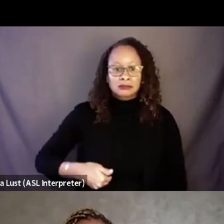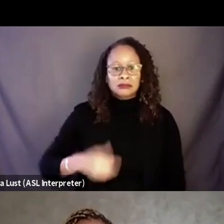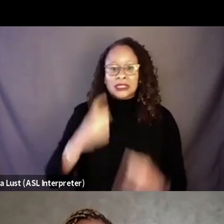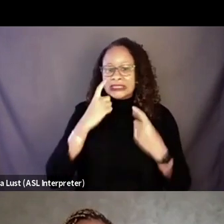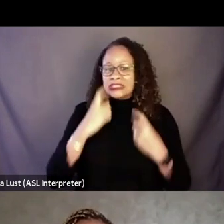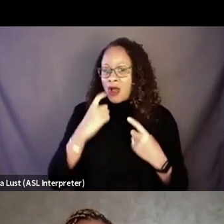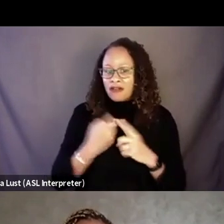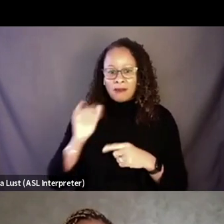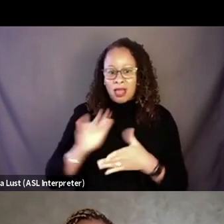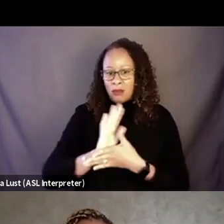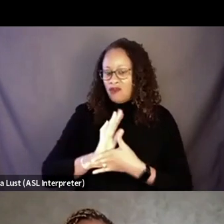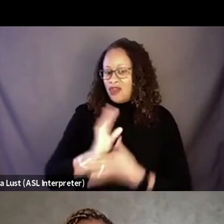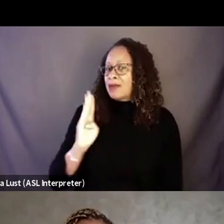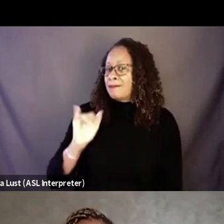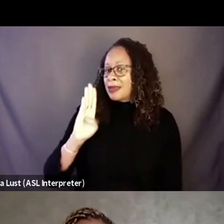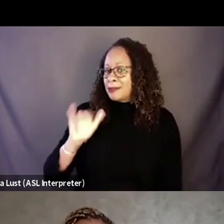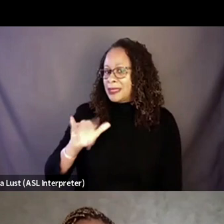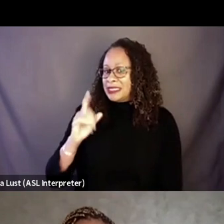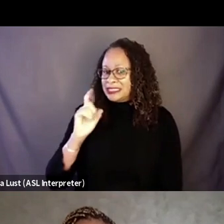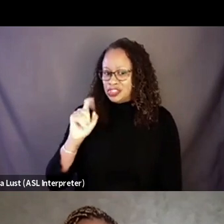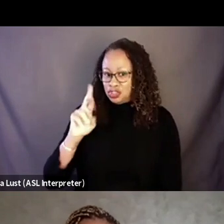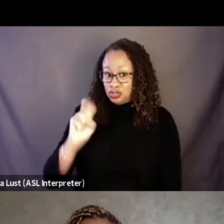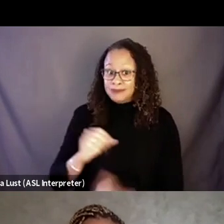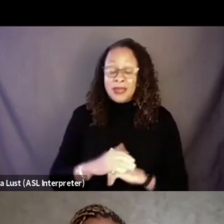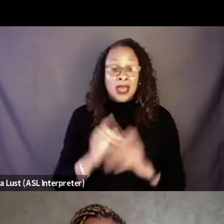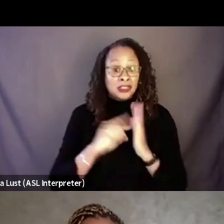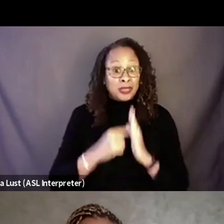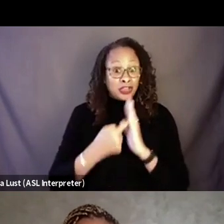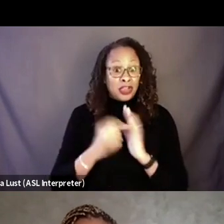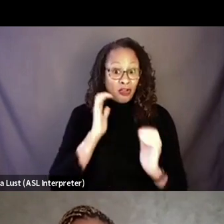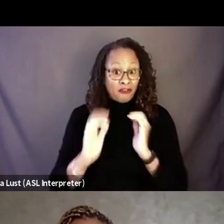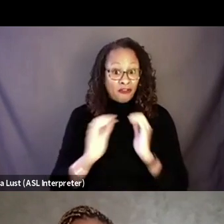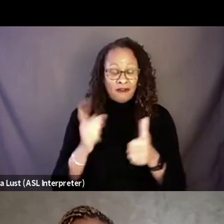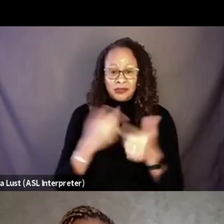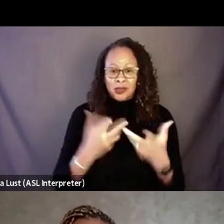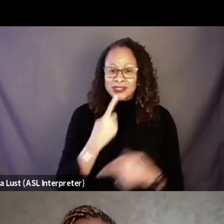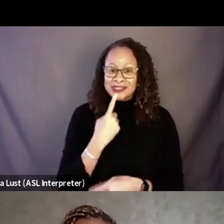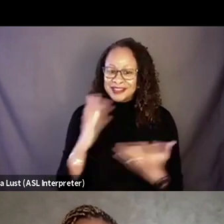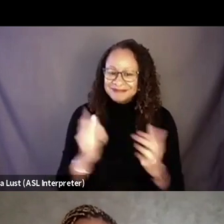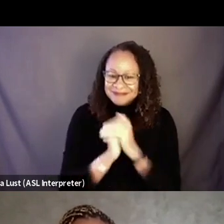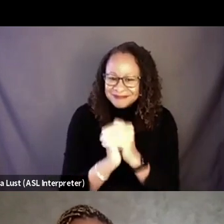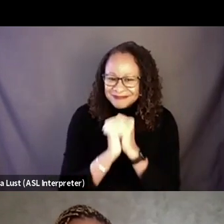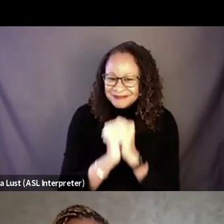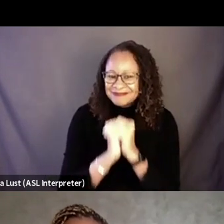And so to begin the conversation, first I wanna say congratulations to all of you